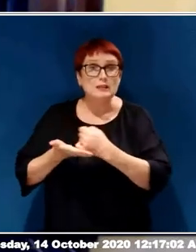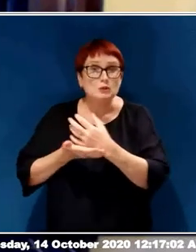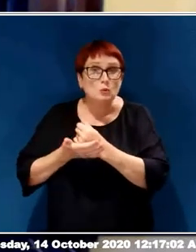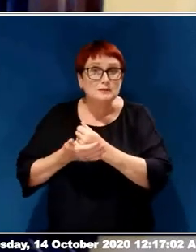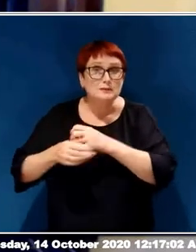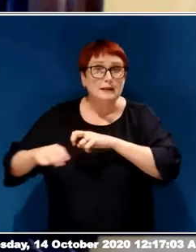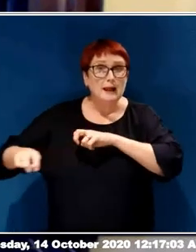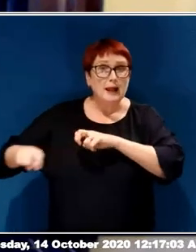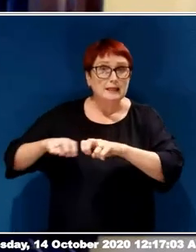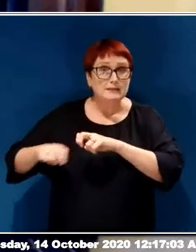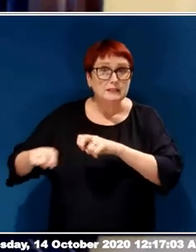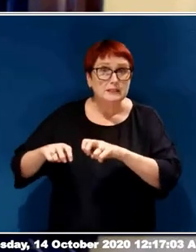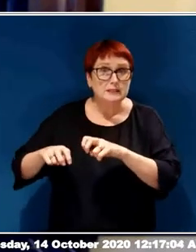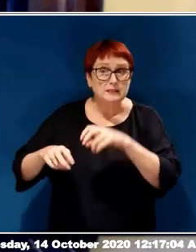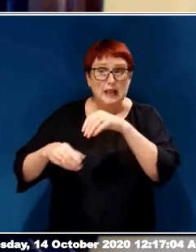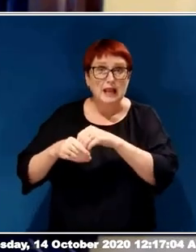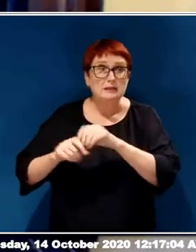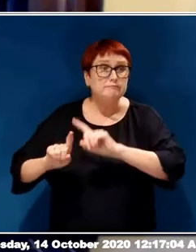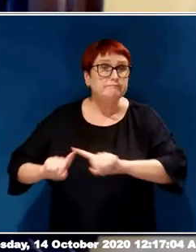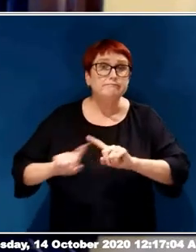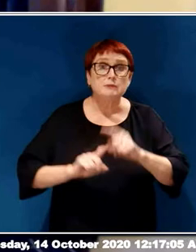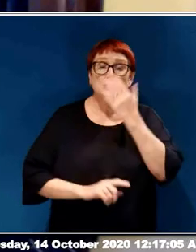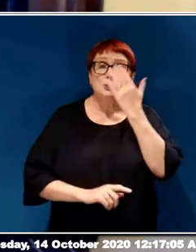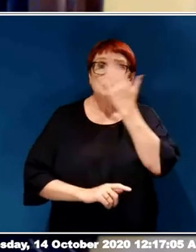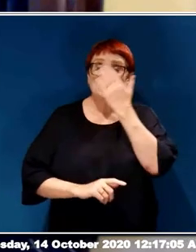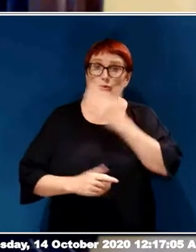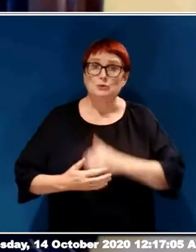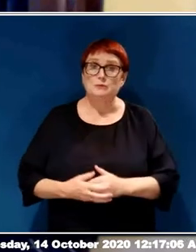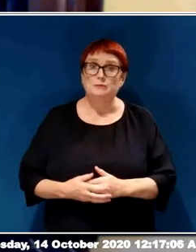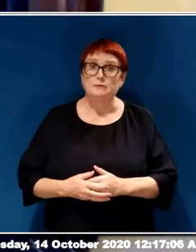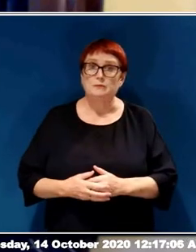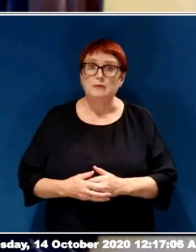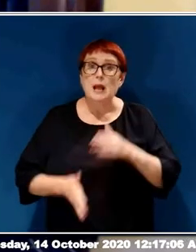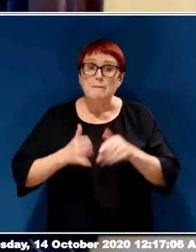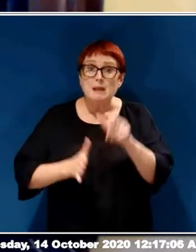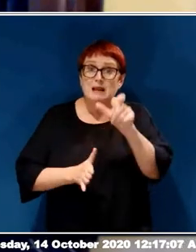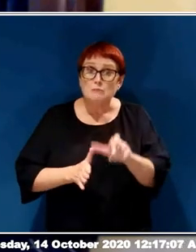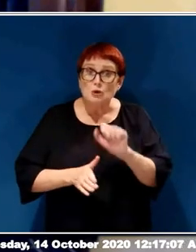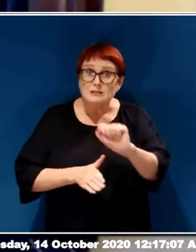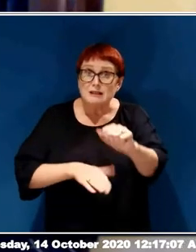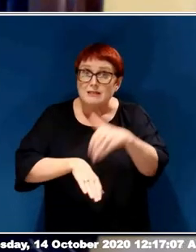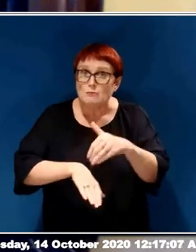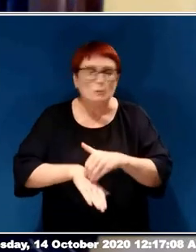So they're external to the individual. They arise from some kind of shortcoming in the environment,